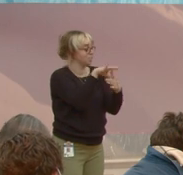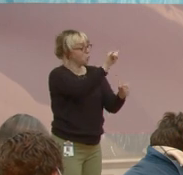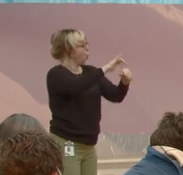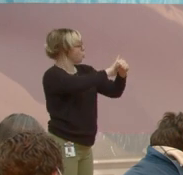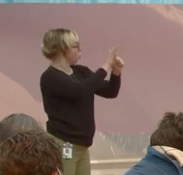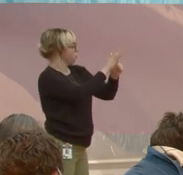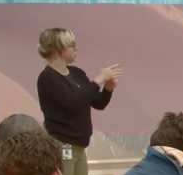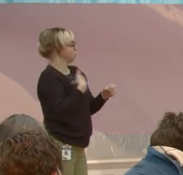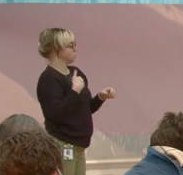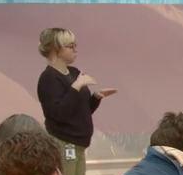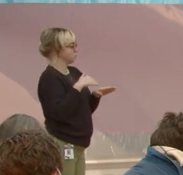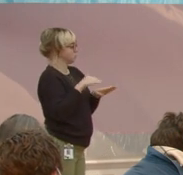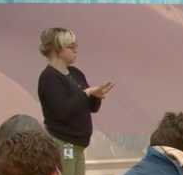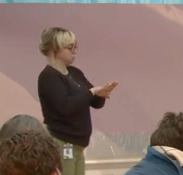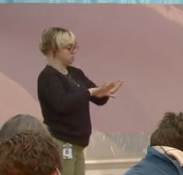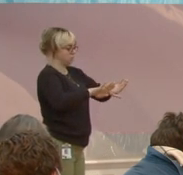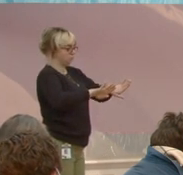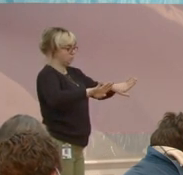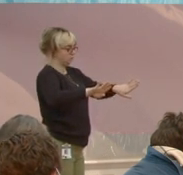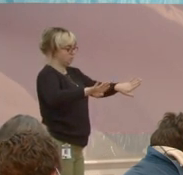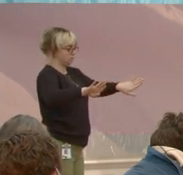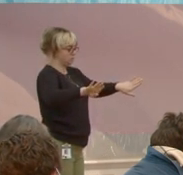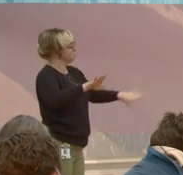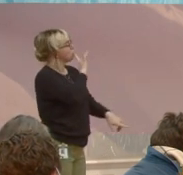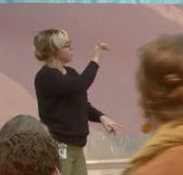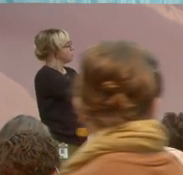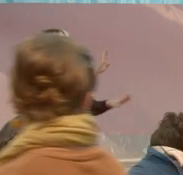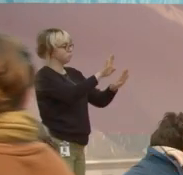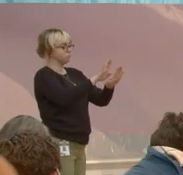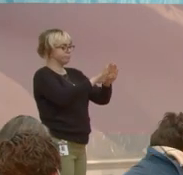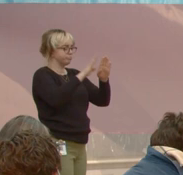private everybody outside. Okay, now we open the doors and this pushed back.